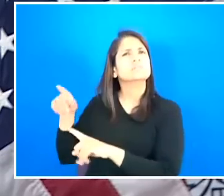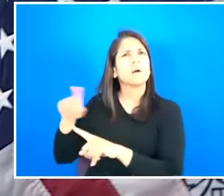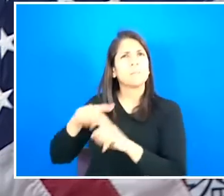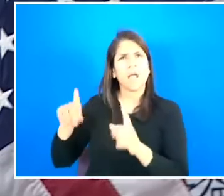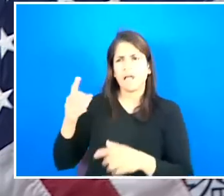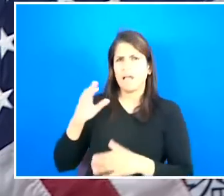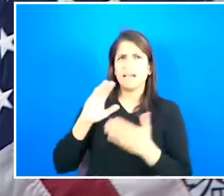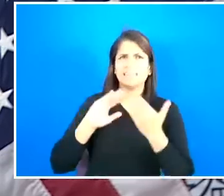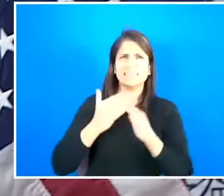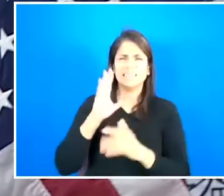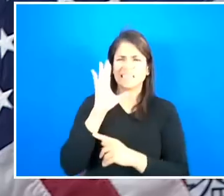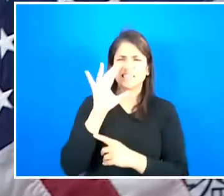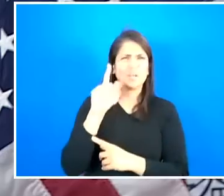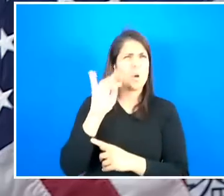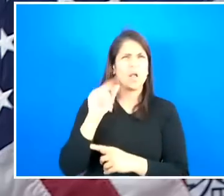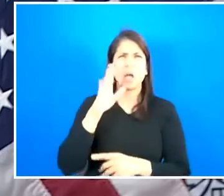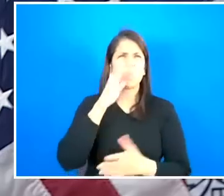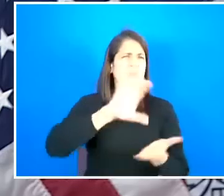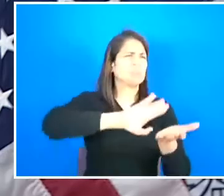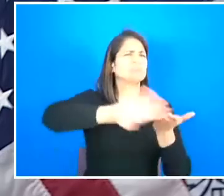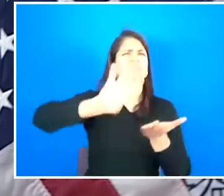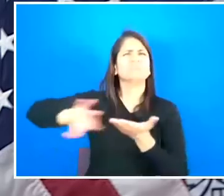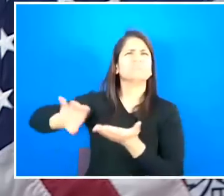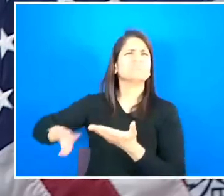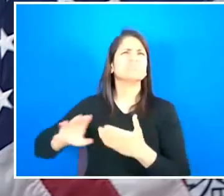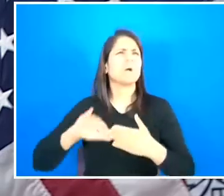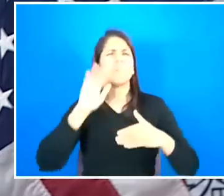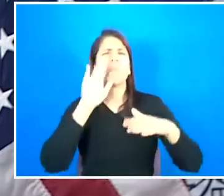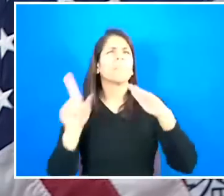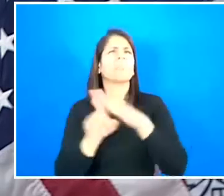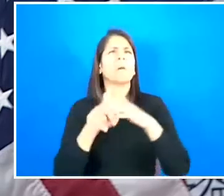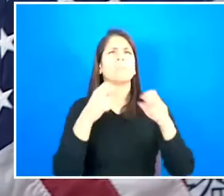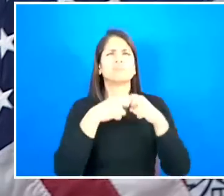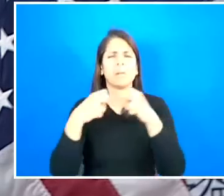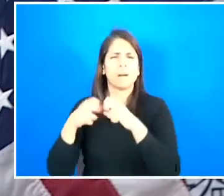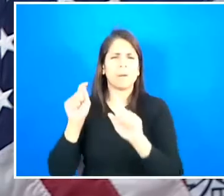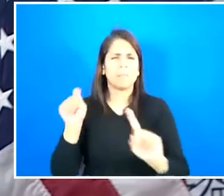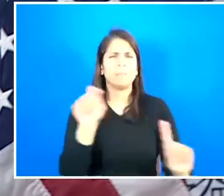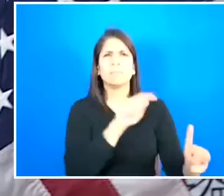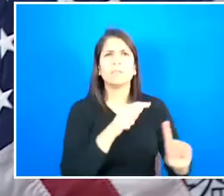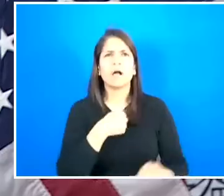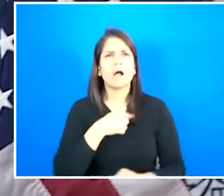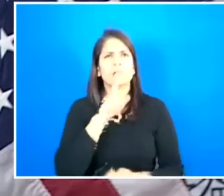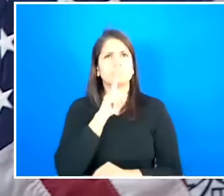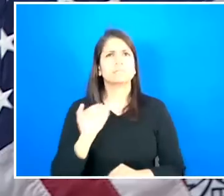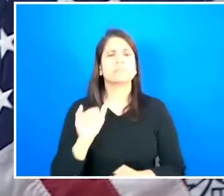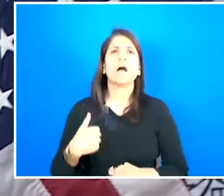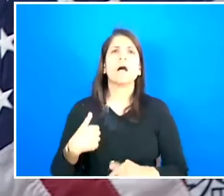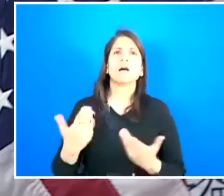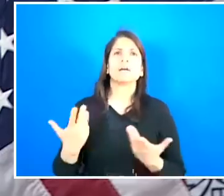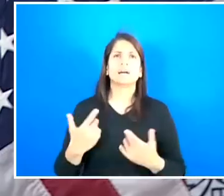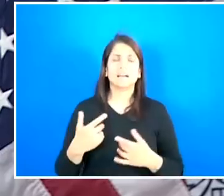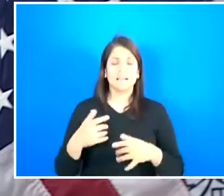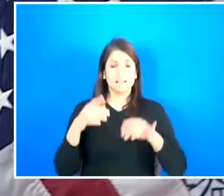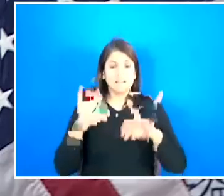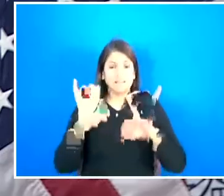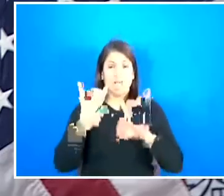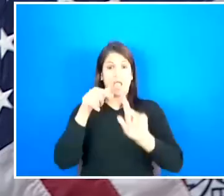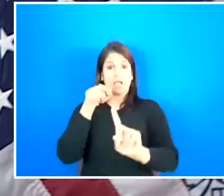DIMISSEDS IT AS THE KIND OF ROGUE TEACHING OPERATIONS. YEAH, YOU KNOW, I DON'T